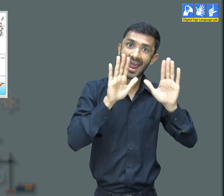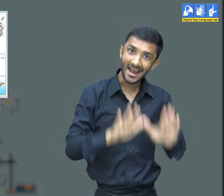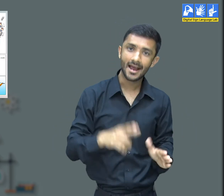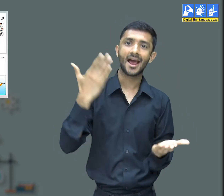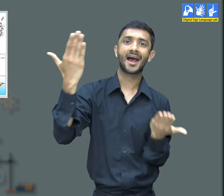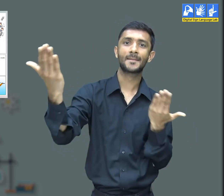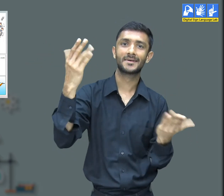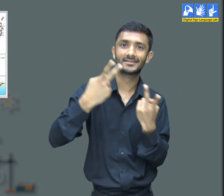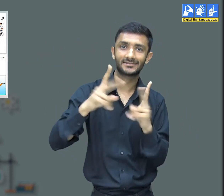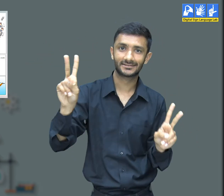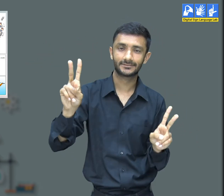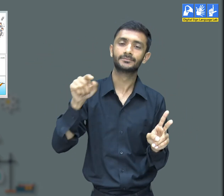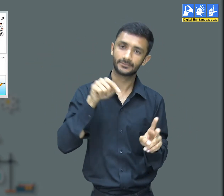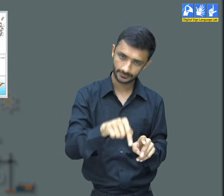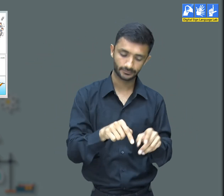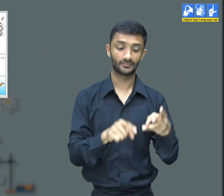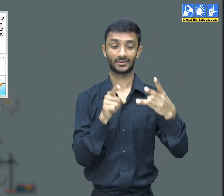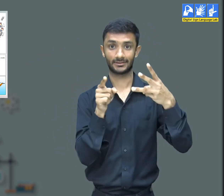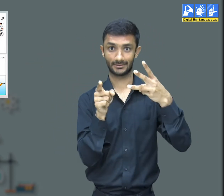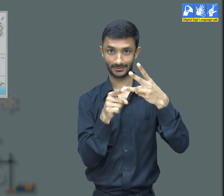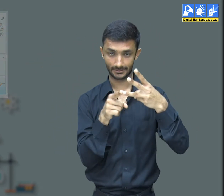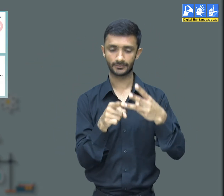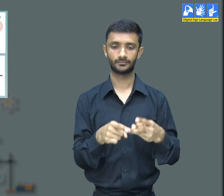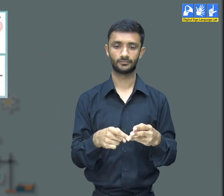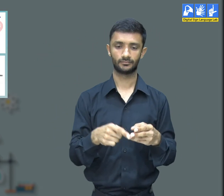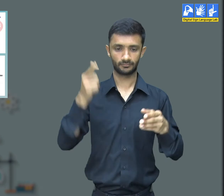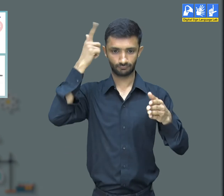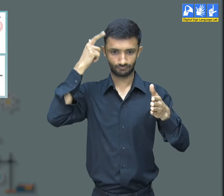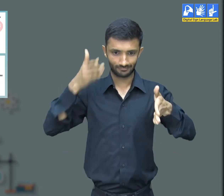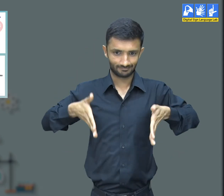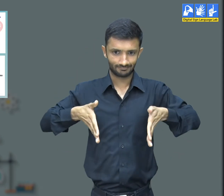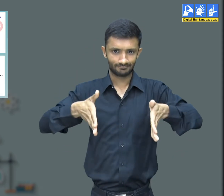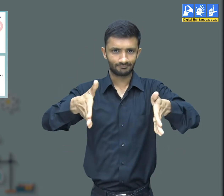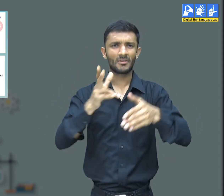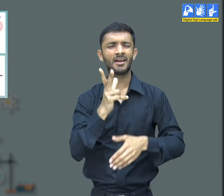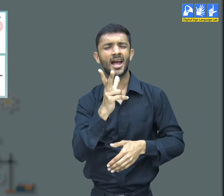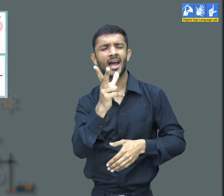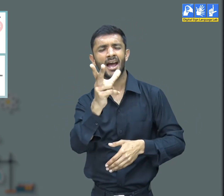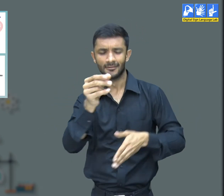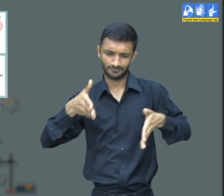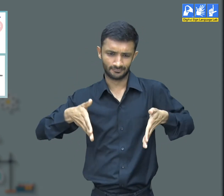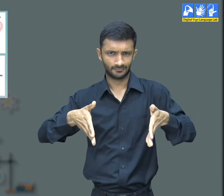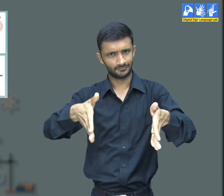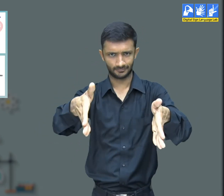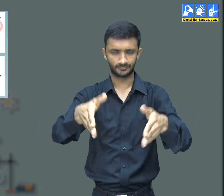We compare the gravity on earth and outer space. Third example, on a long road,